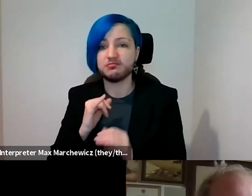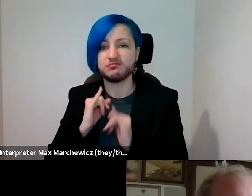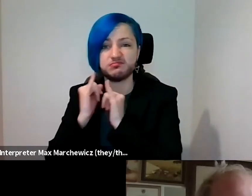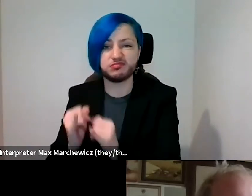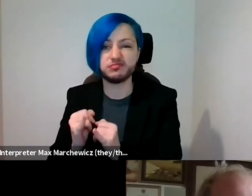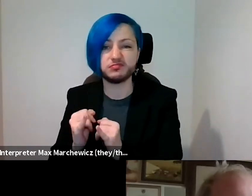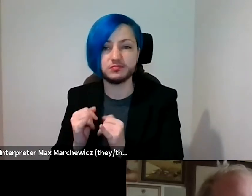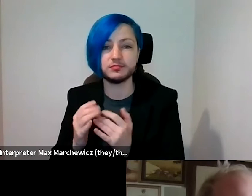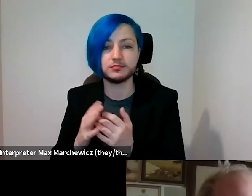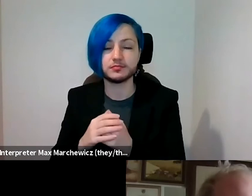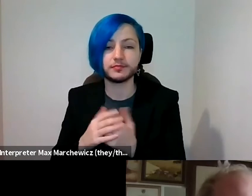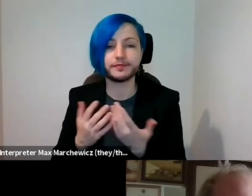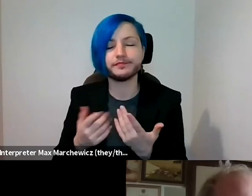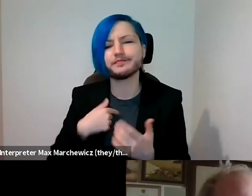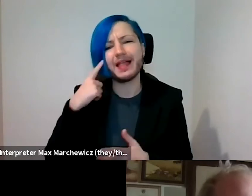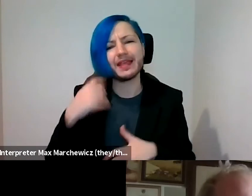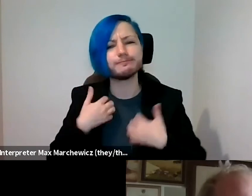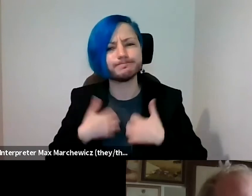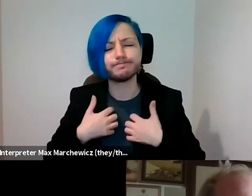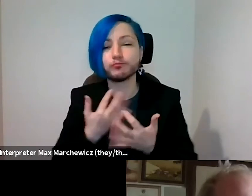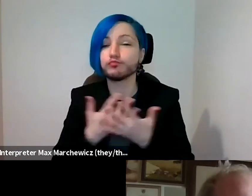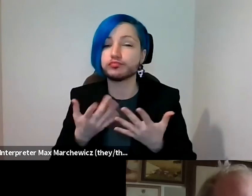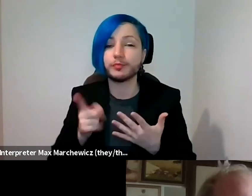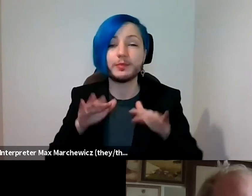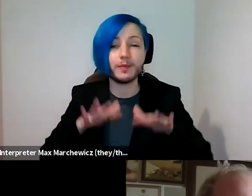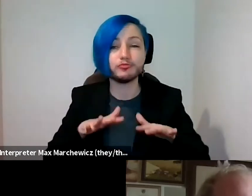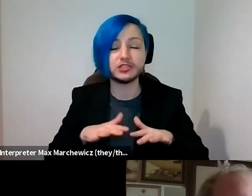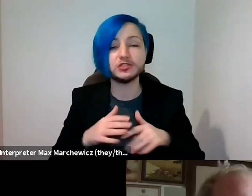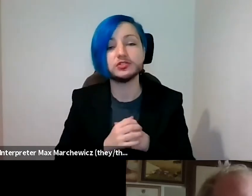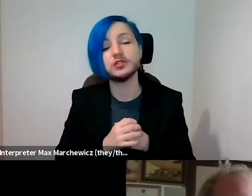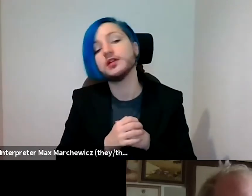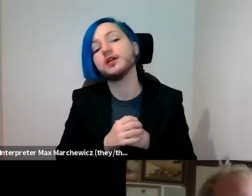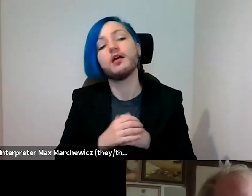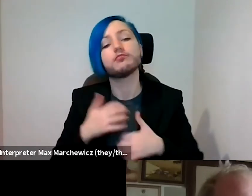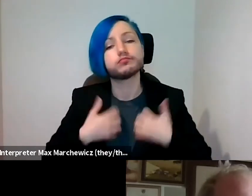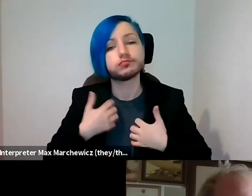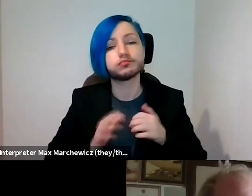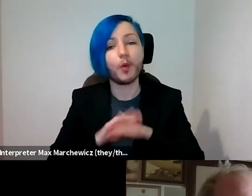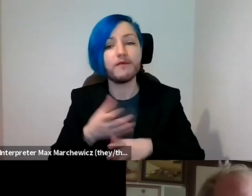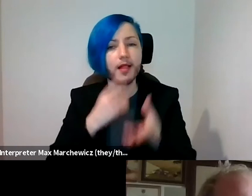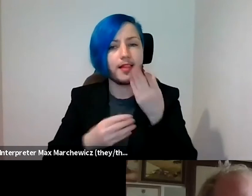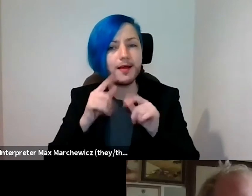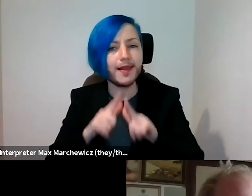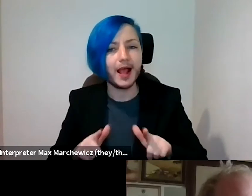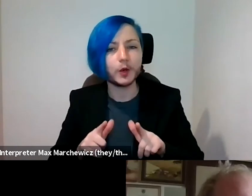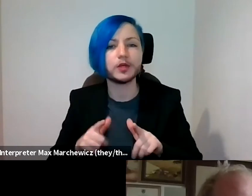Just, I mean, I find it very interesting that so many British people, and they were interested in learning our language, and our culture,